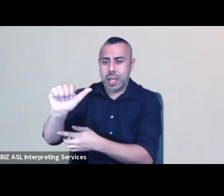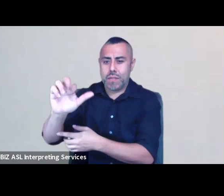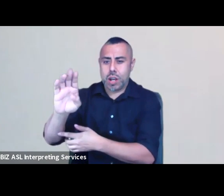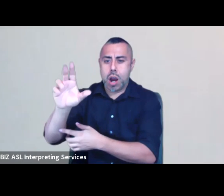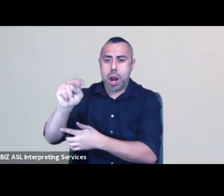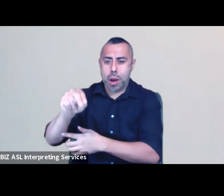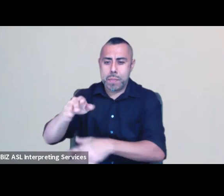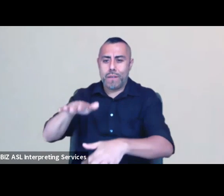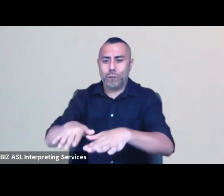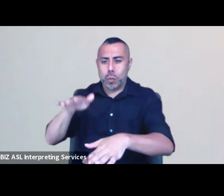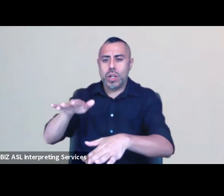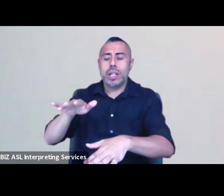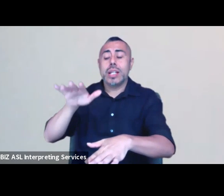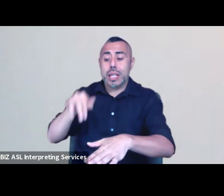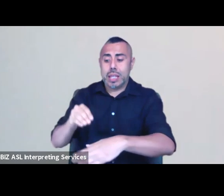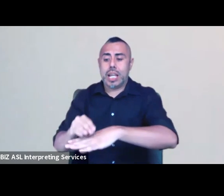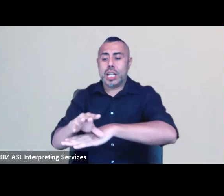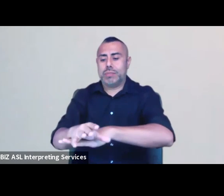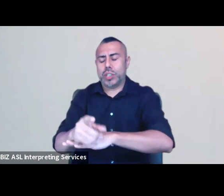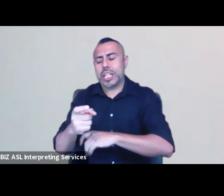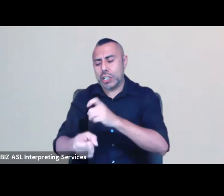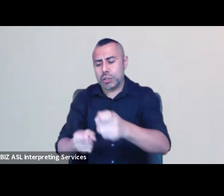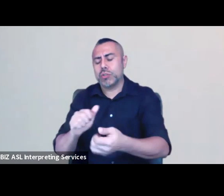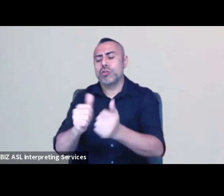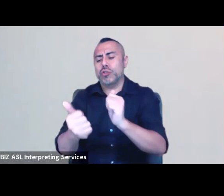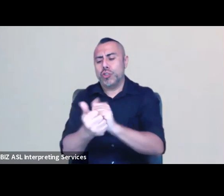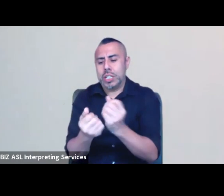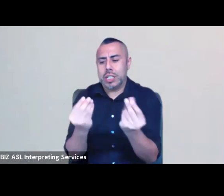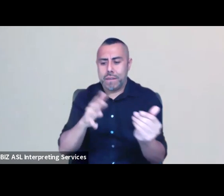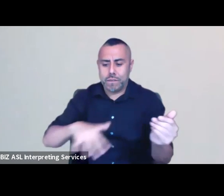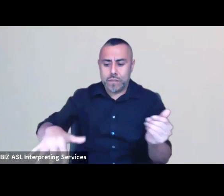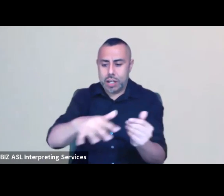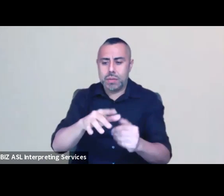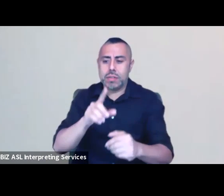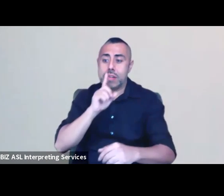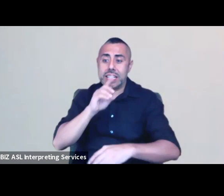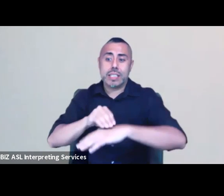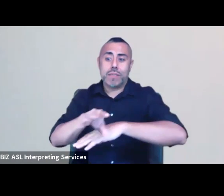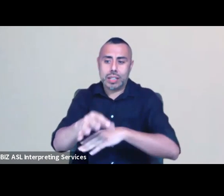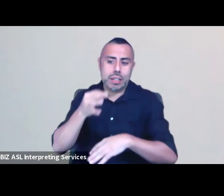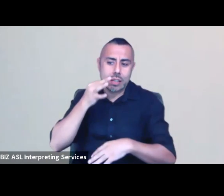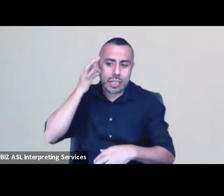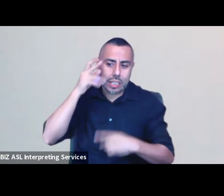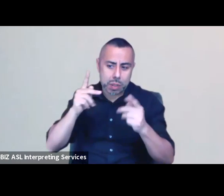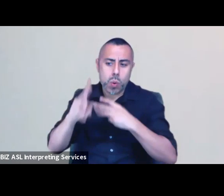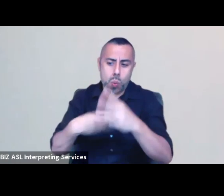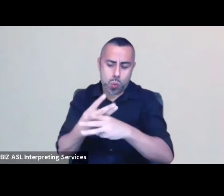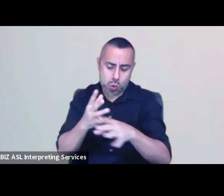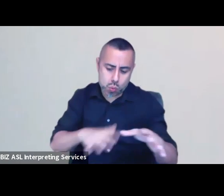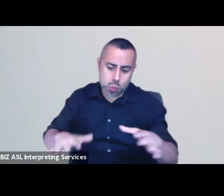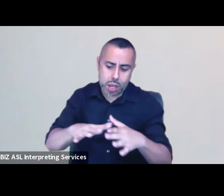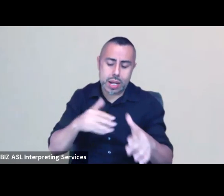that are disproportionately affecting indigenous peoples worldwide. I invite you join me and acknowledge all of this